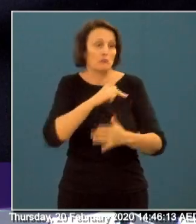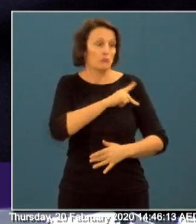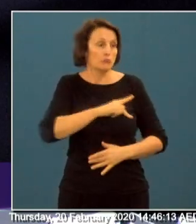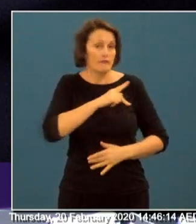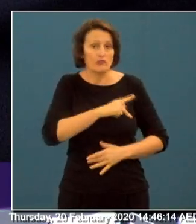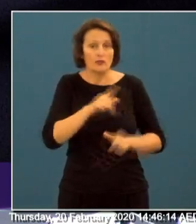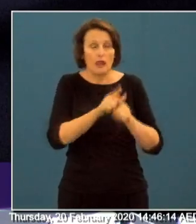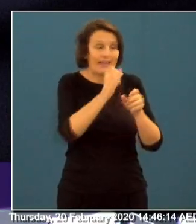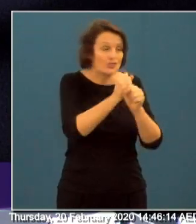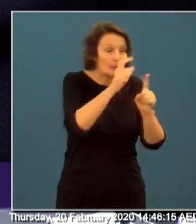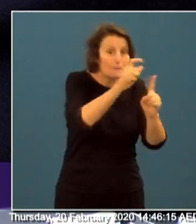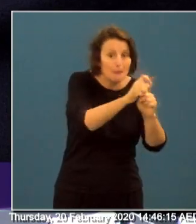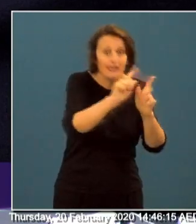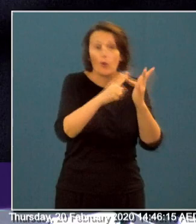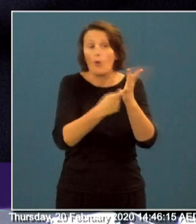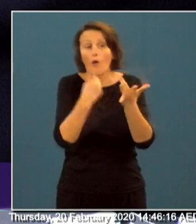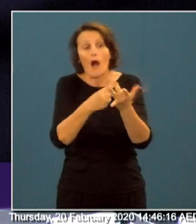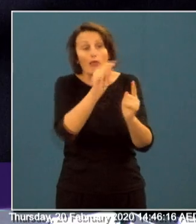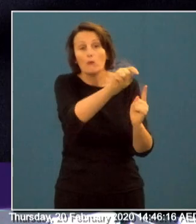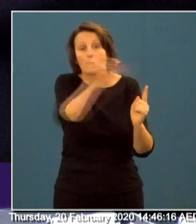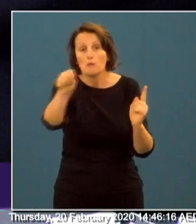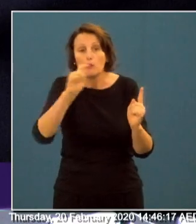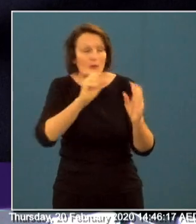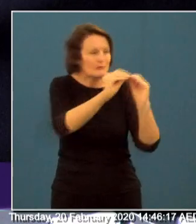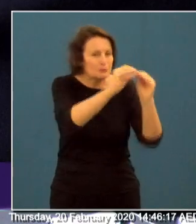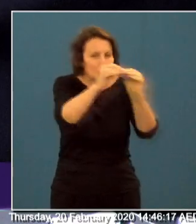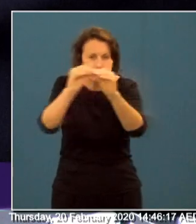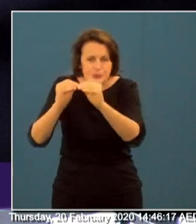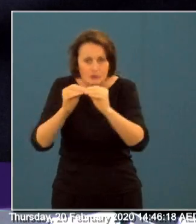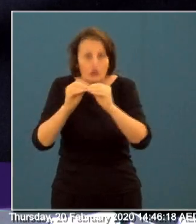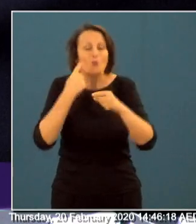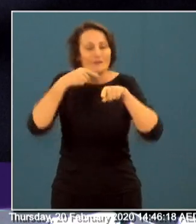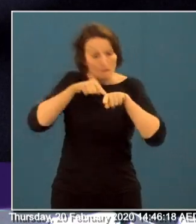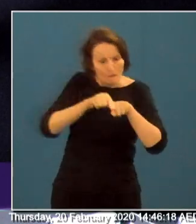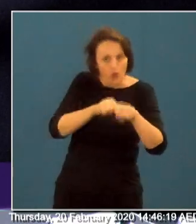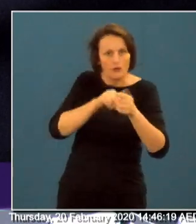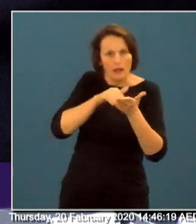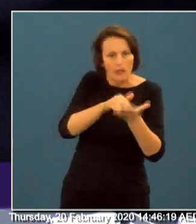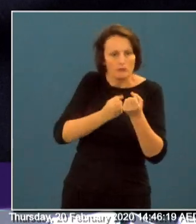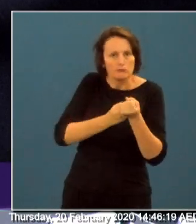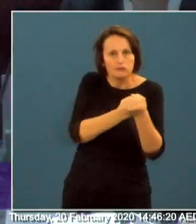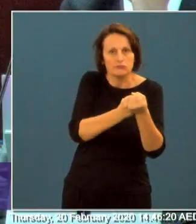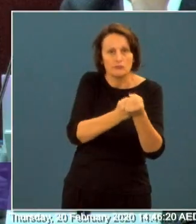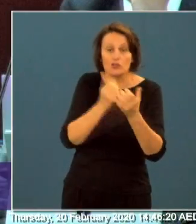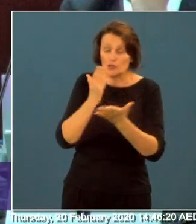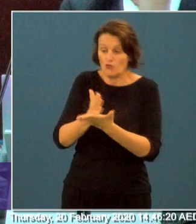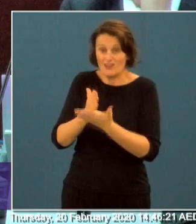in continuing care for the person with intellectual disability. So it's not an ongoing service. All right.